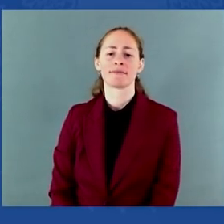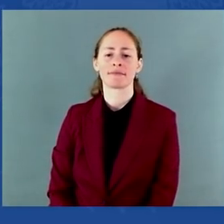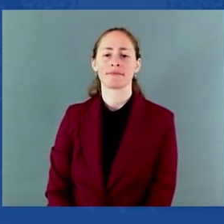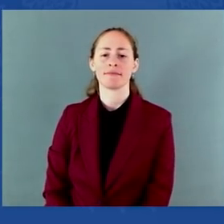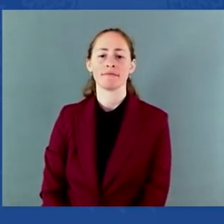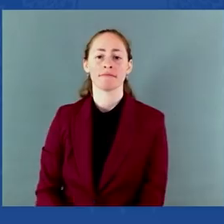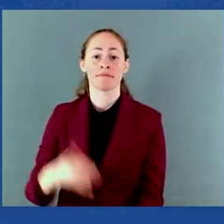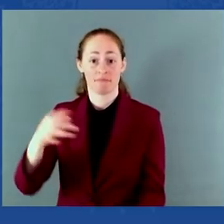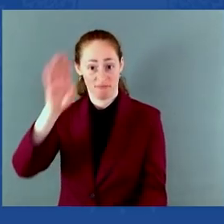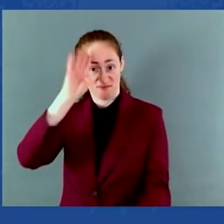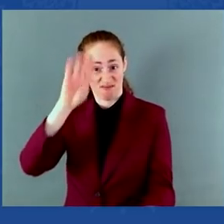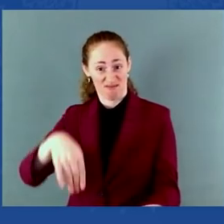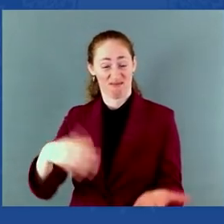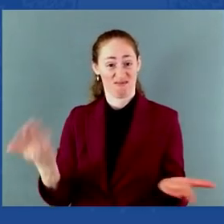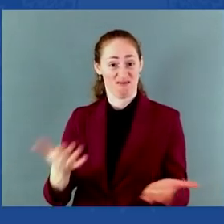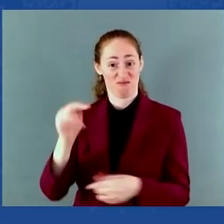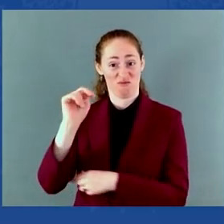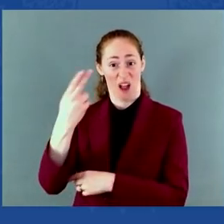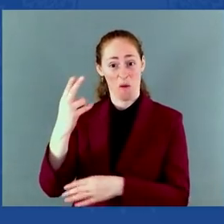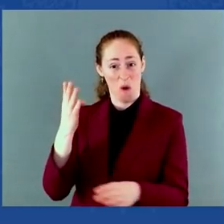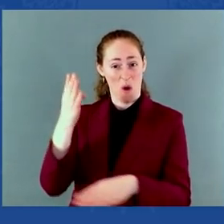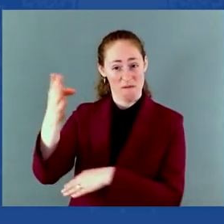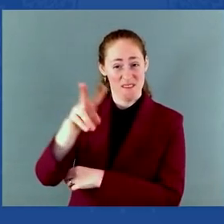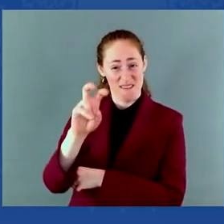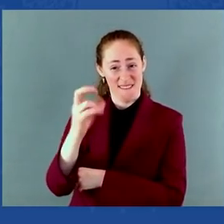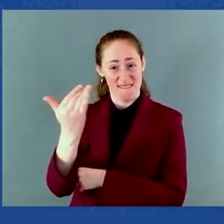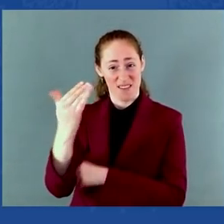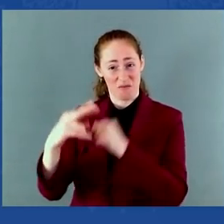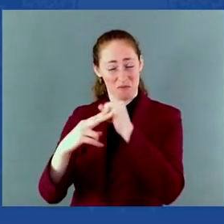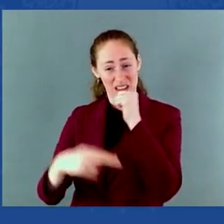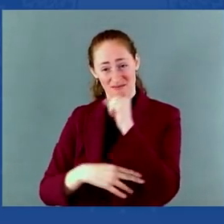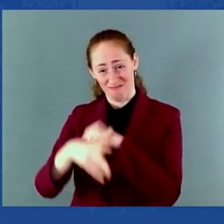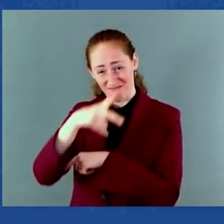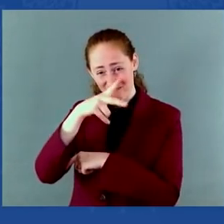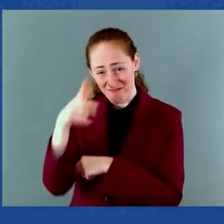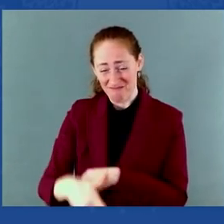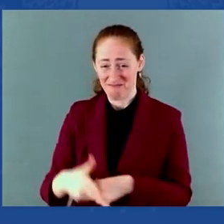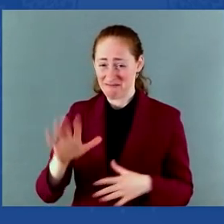215 bridges deemed structurally unsafe in New Hampshire alone.